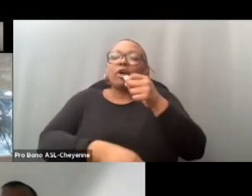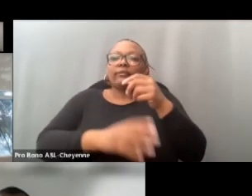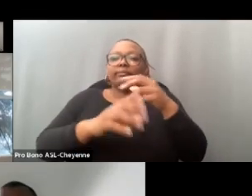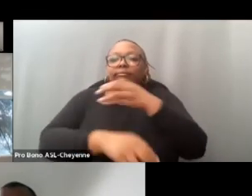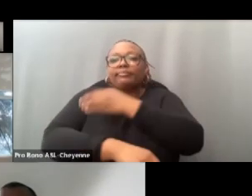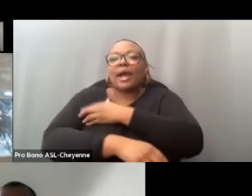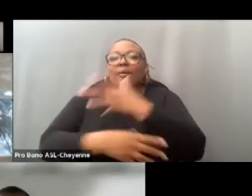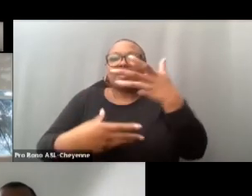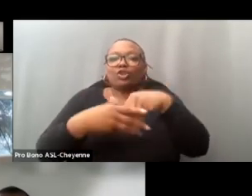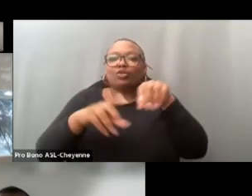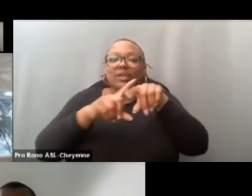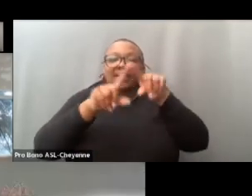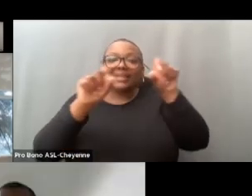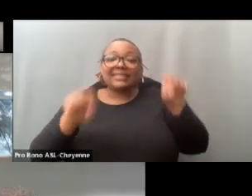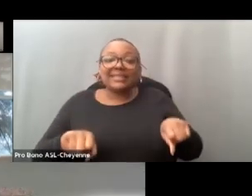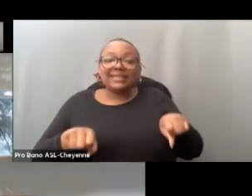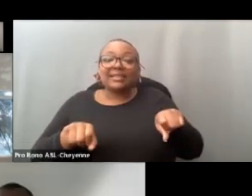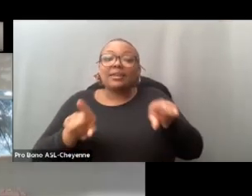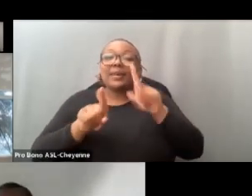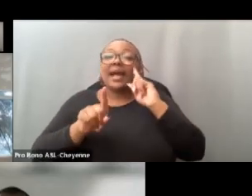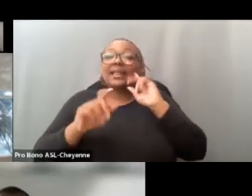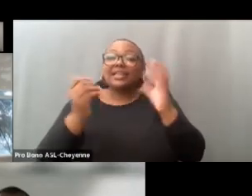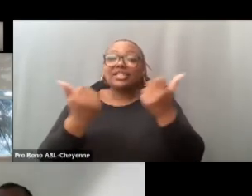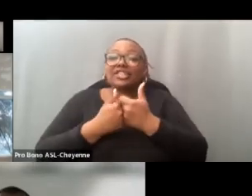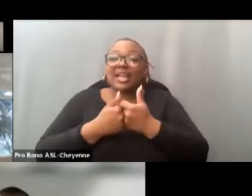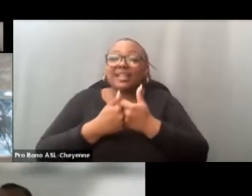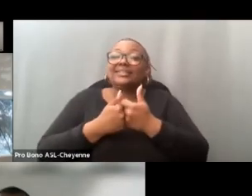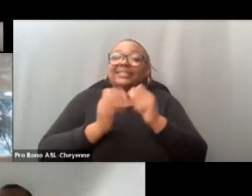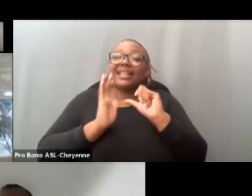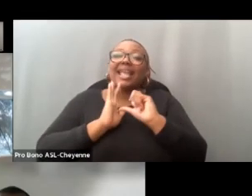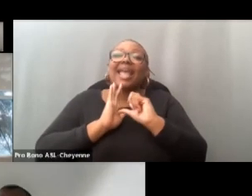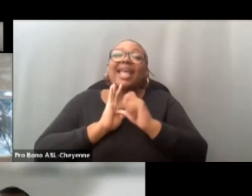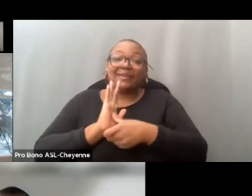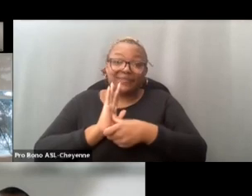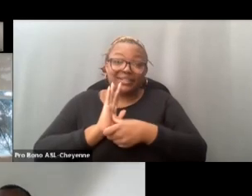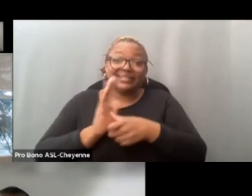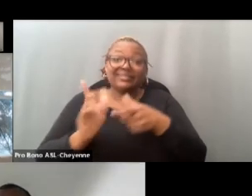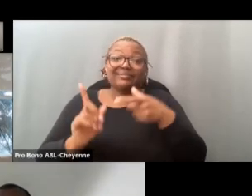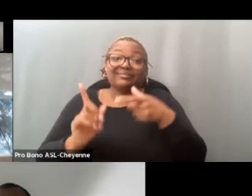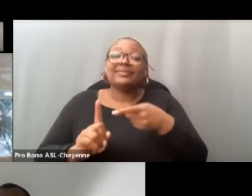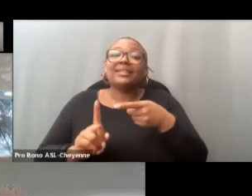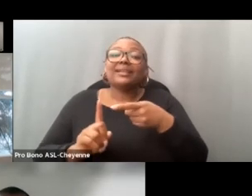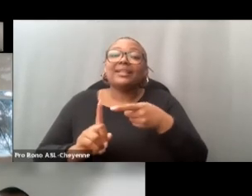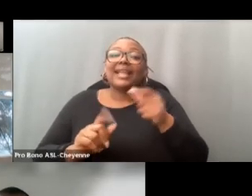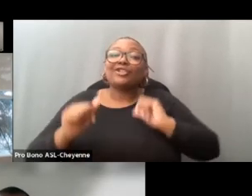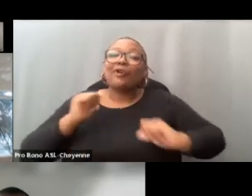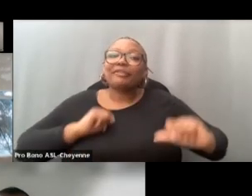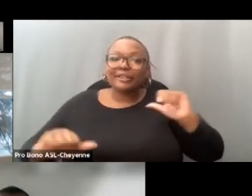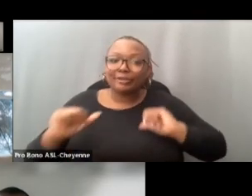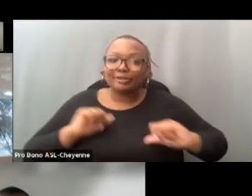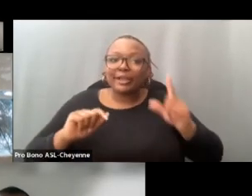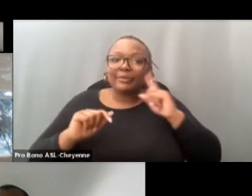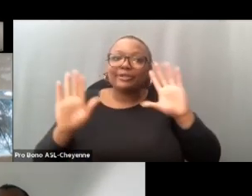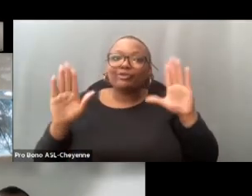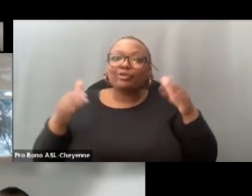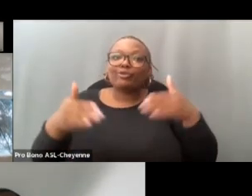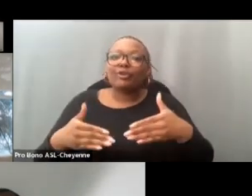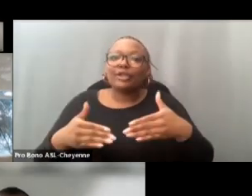Now, the challenge lot of the time is that I think emphasis is always on entertainment. All the -woods that we have,